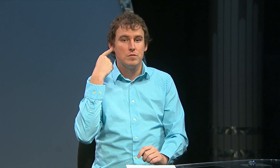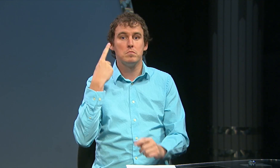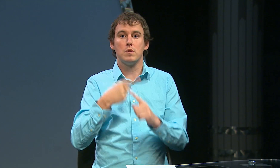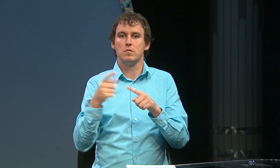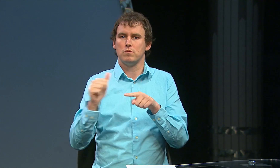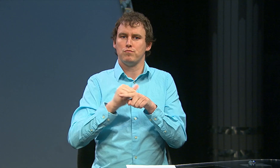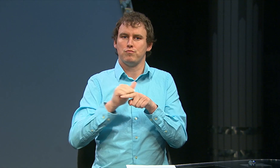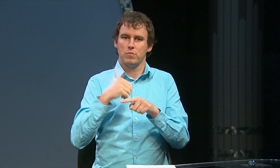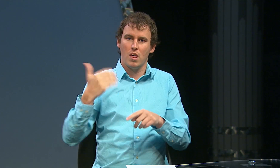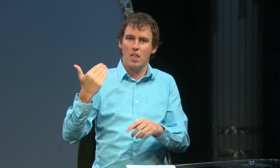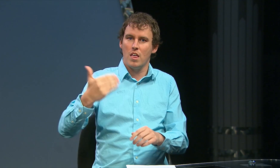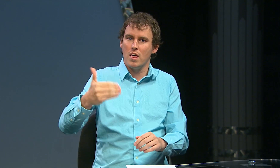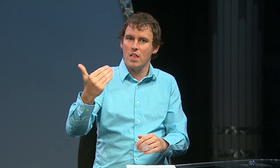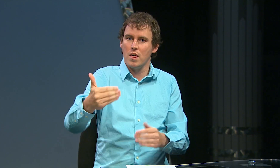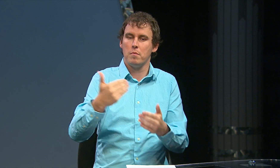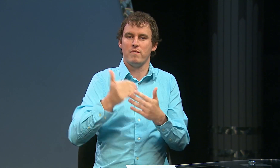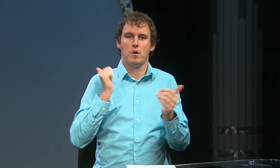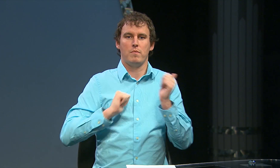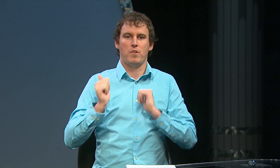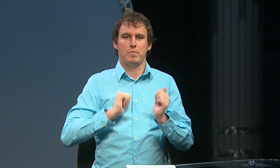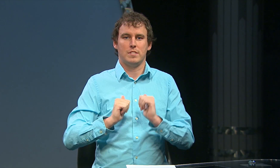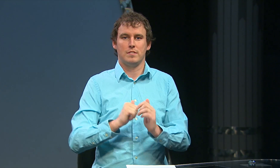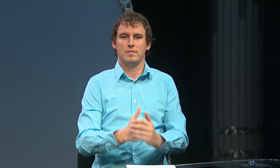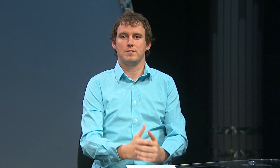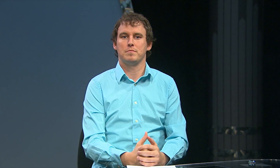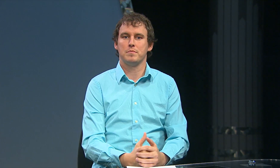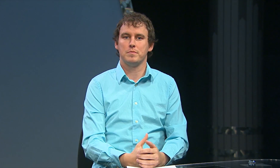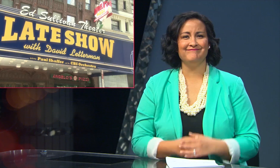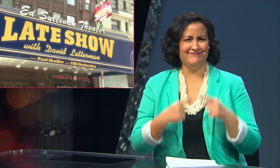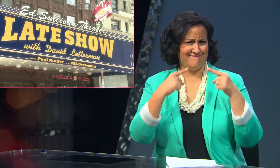EAR AND PRACTICES A LOT BEFORE PERFORMANCES.